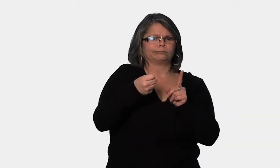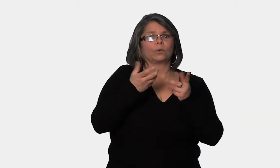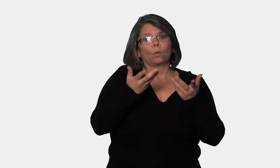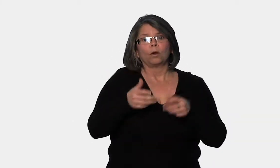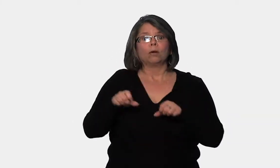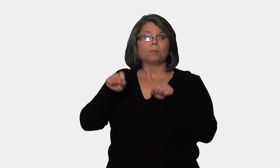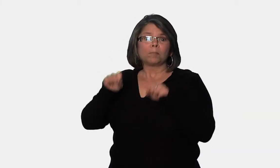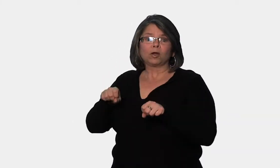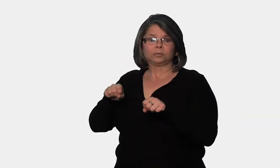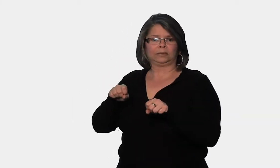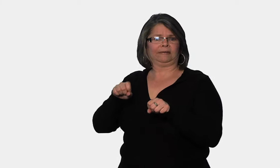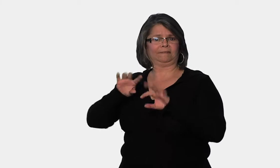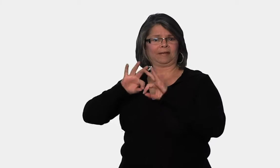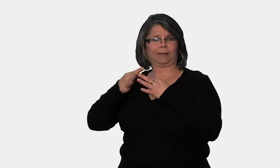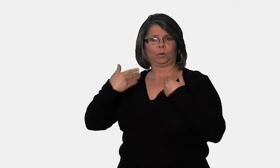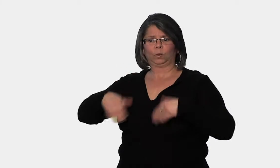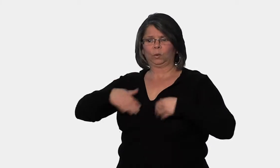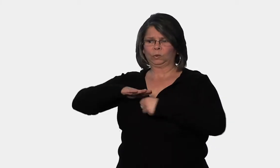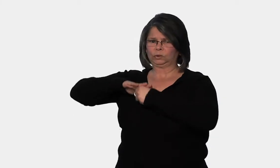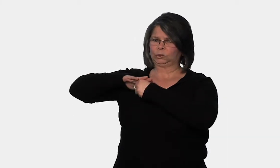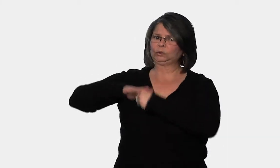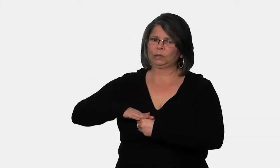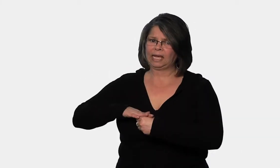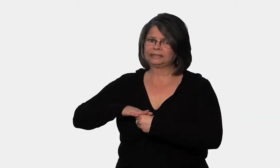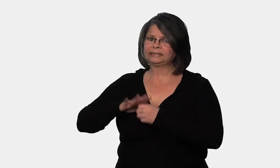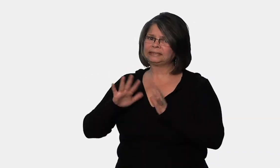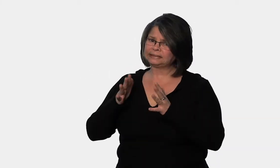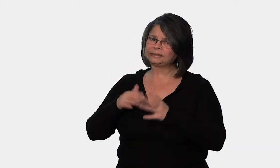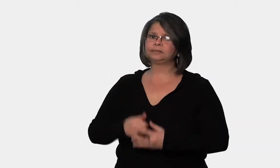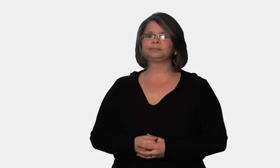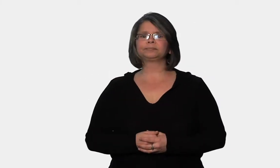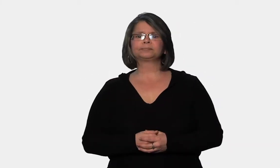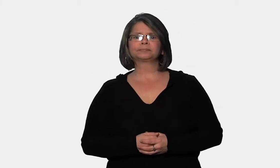or because of hardship to her family.